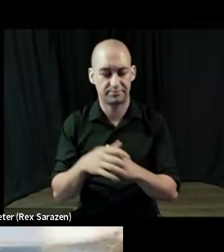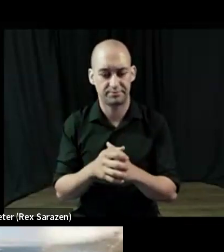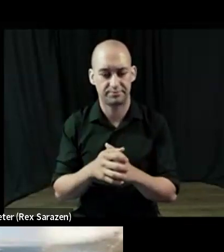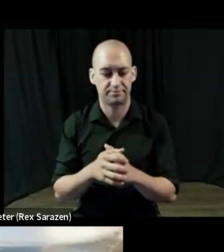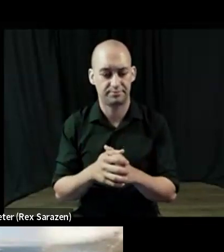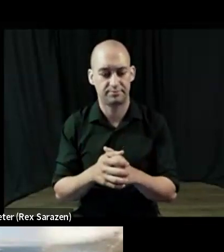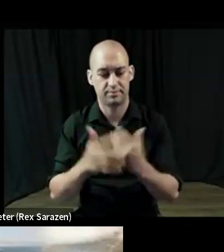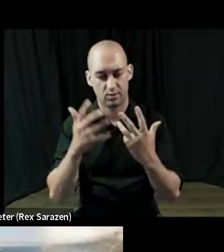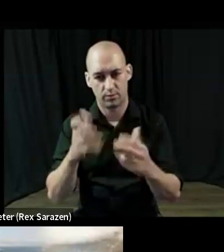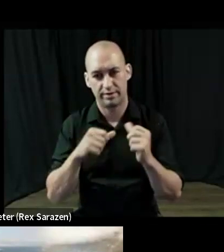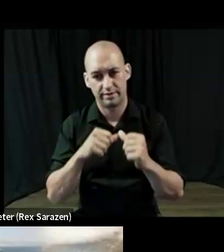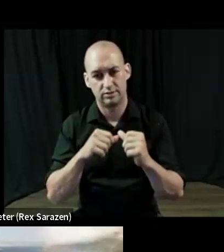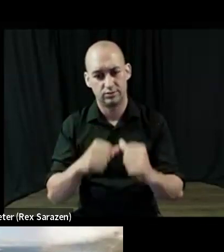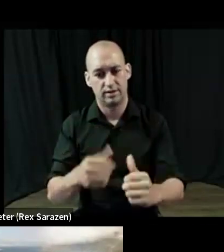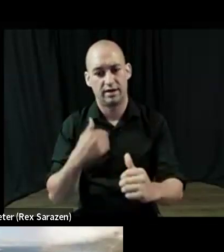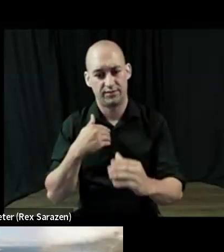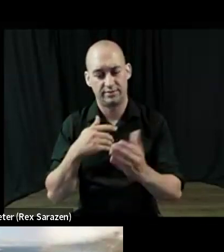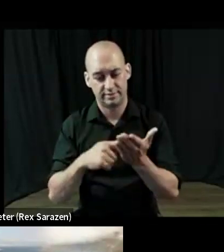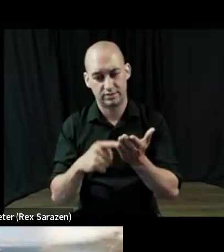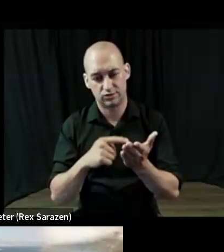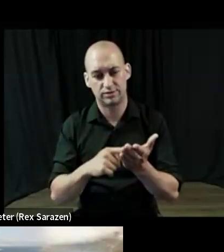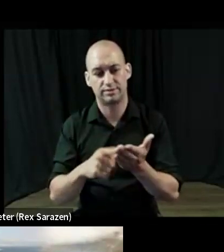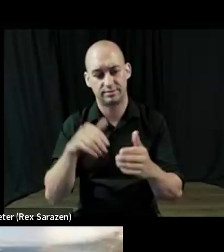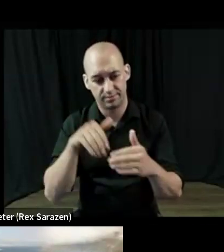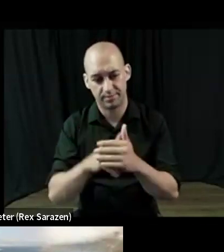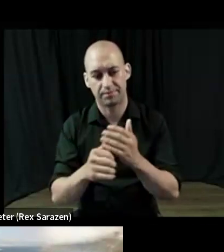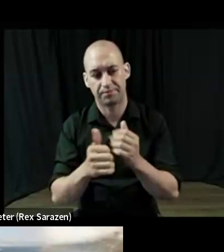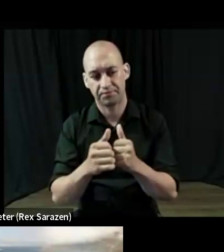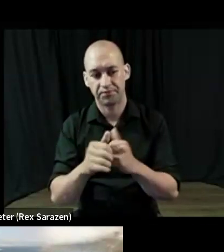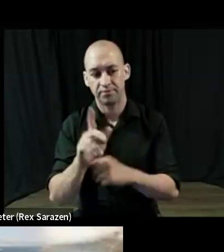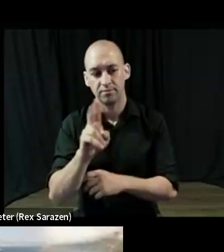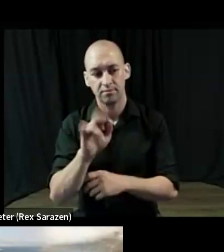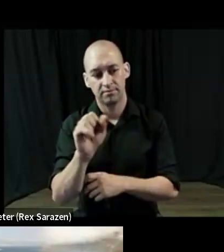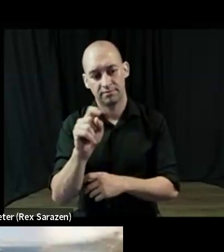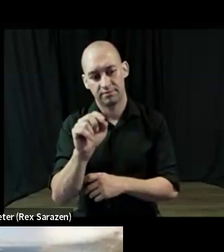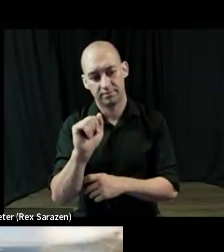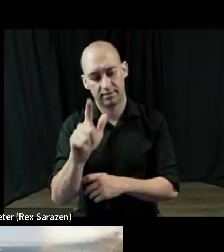have a discussion in the Chat. Krystal, please feel free to unmute.